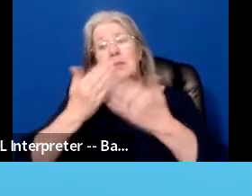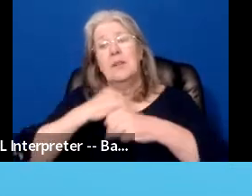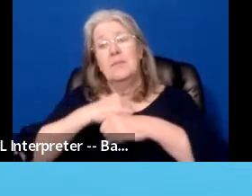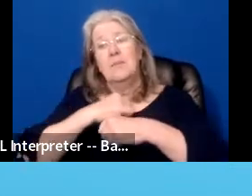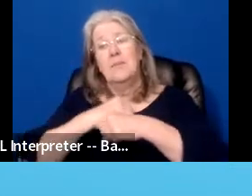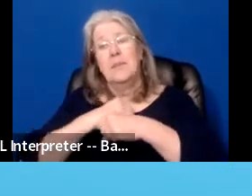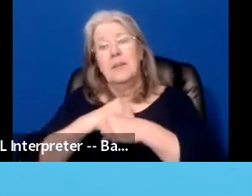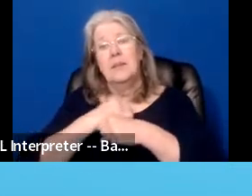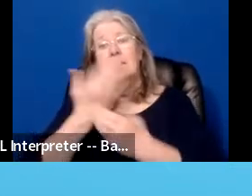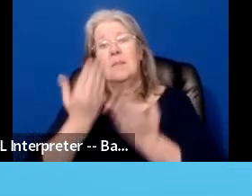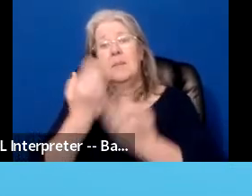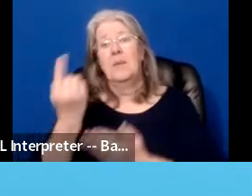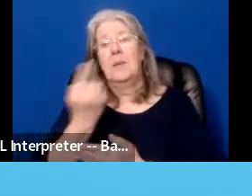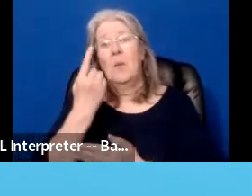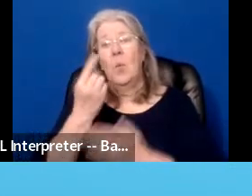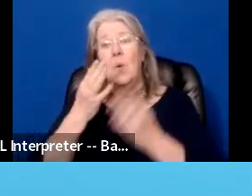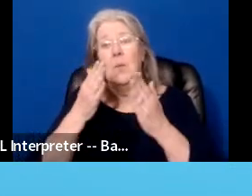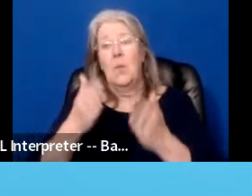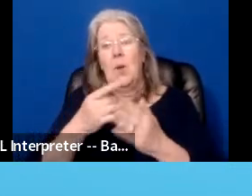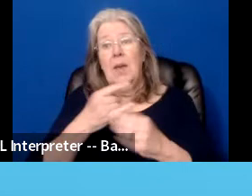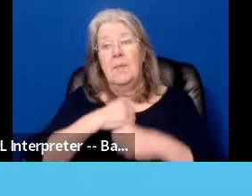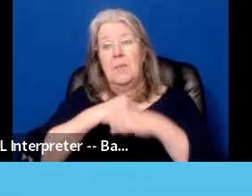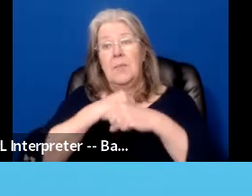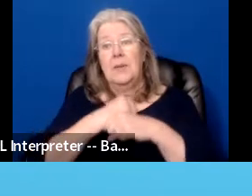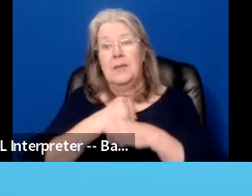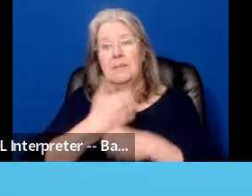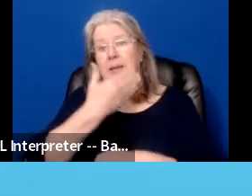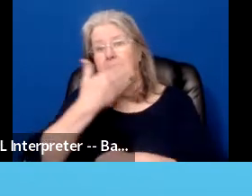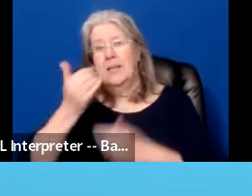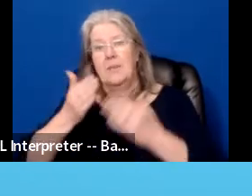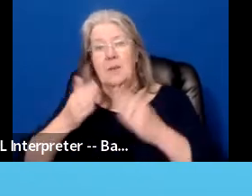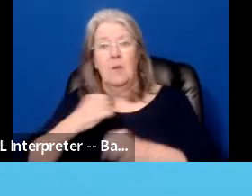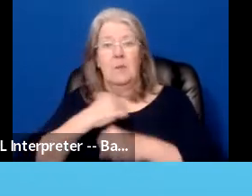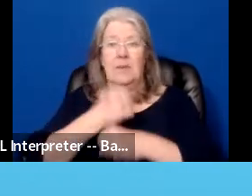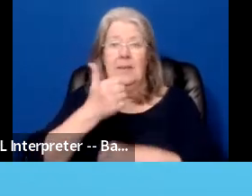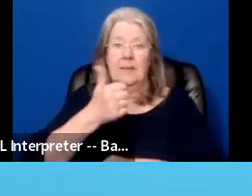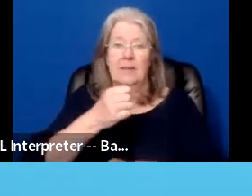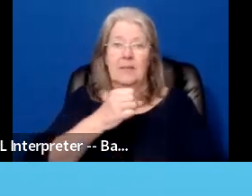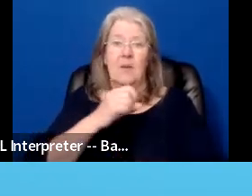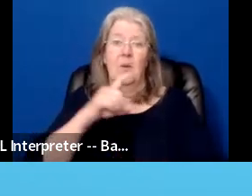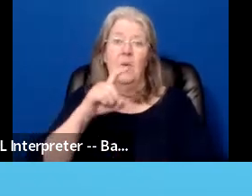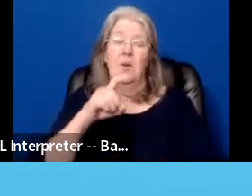way protection. So the best way to be protected, is if you have a mask on and the other person